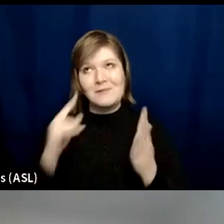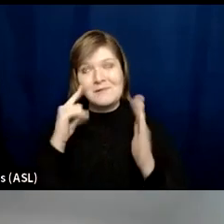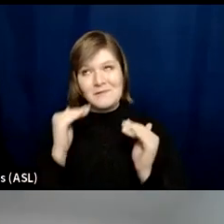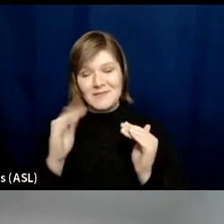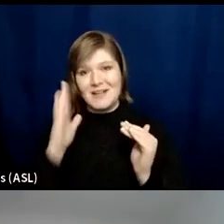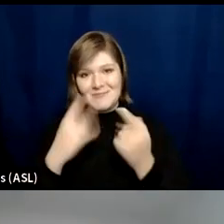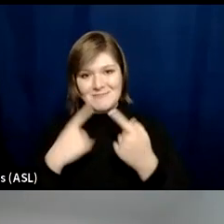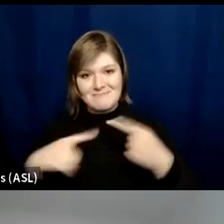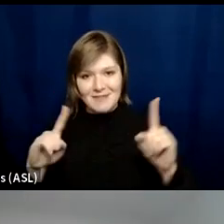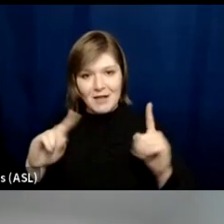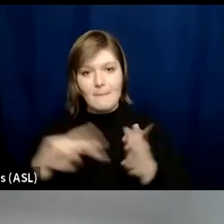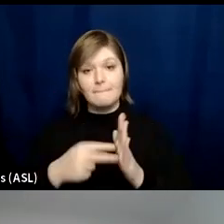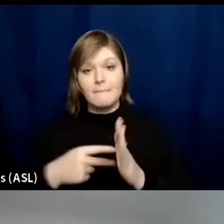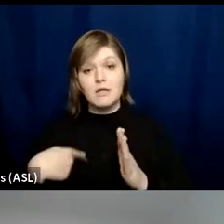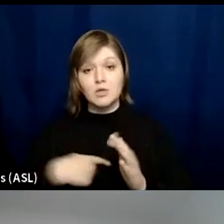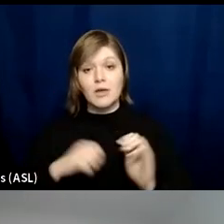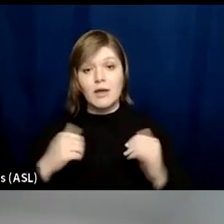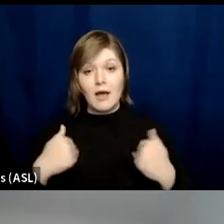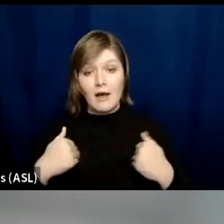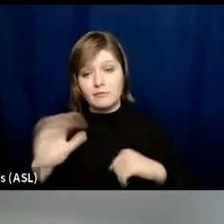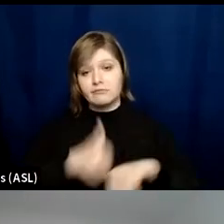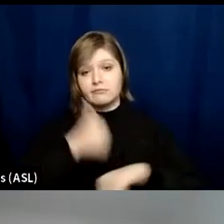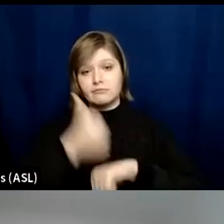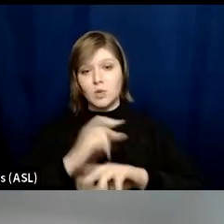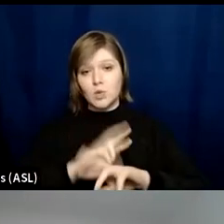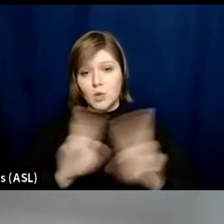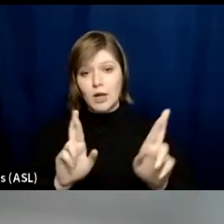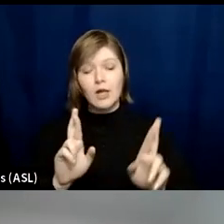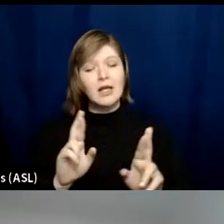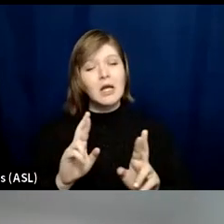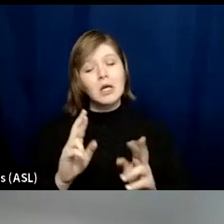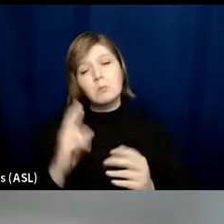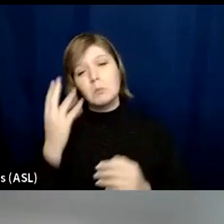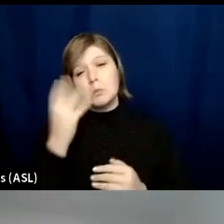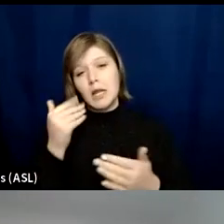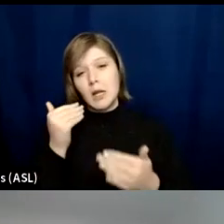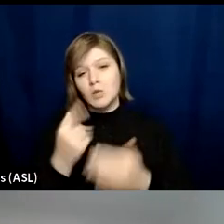And also on HUD resources particularly as they relate to people who are experiencing homelessness.